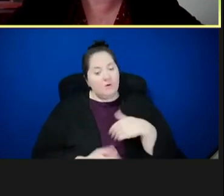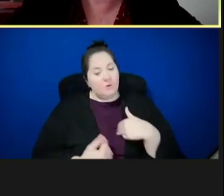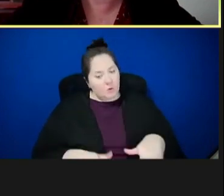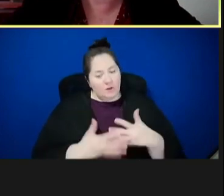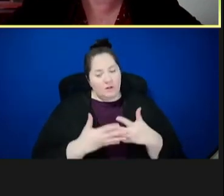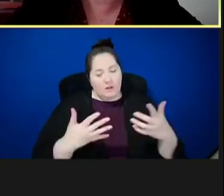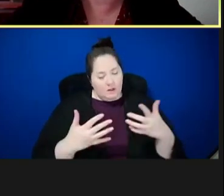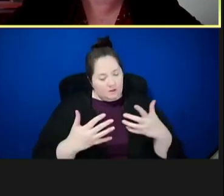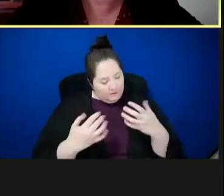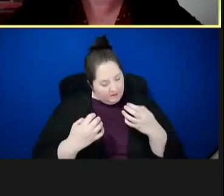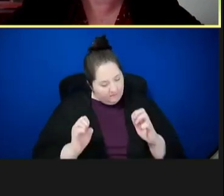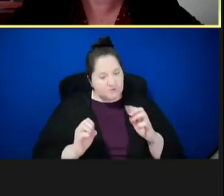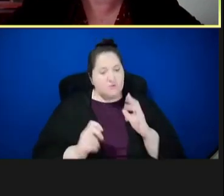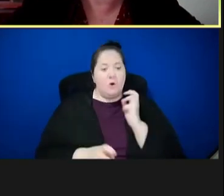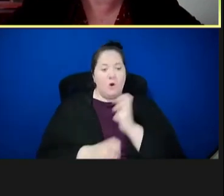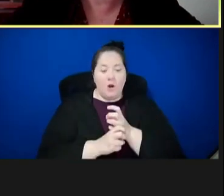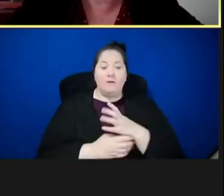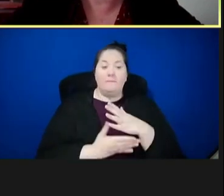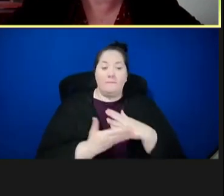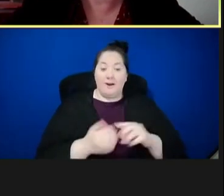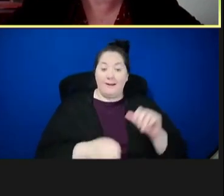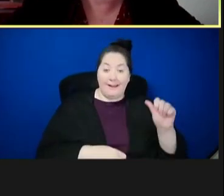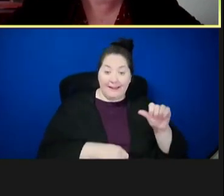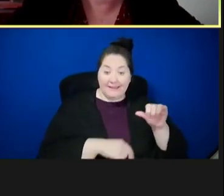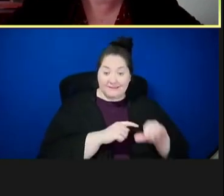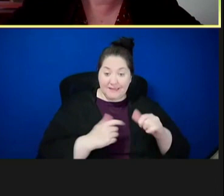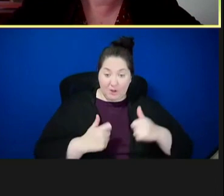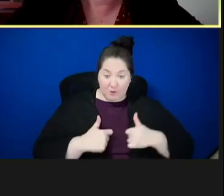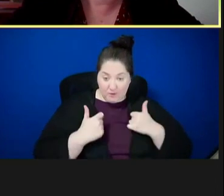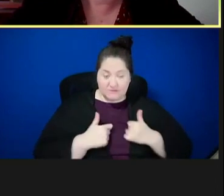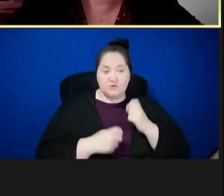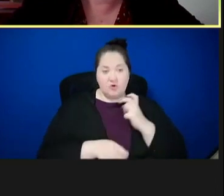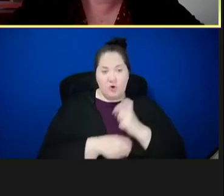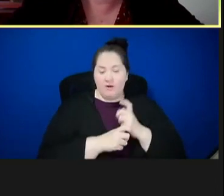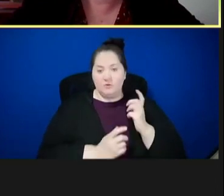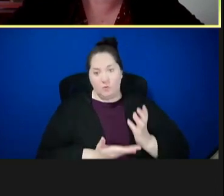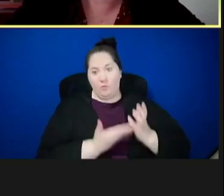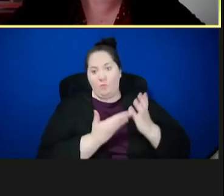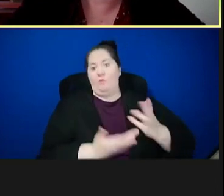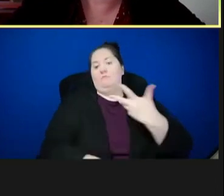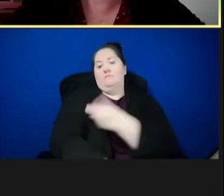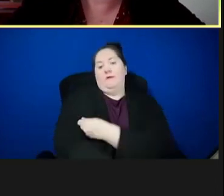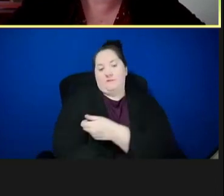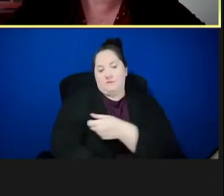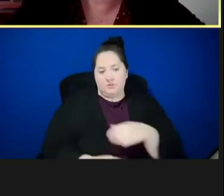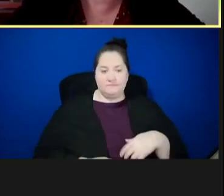vaccine to Part A stay residents specifically. There was confusion around billing procedures